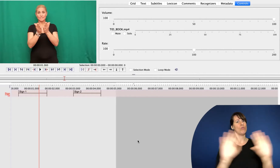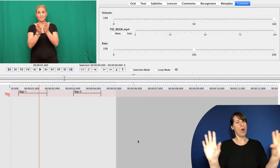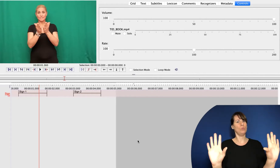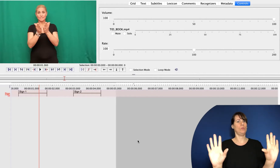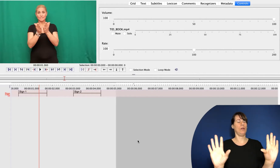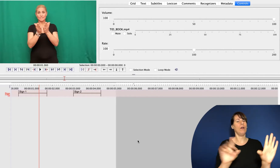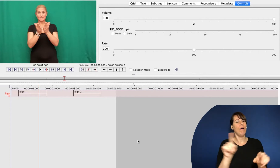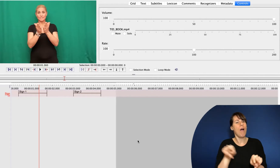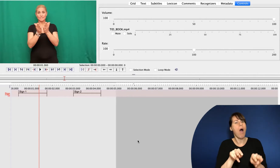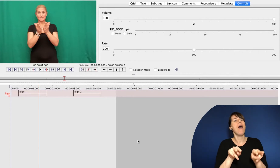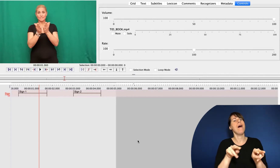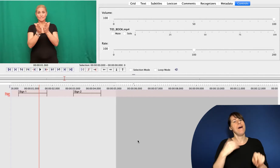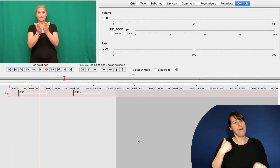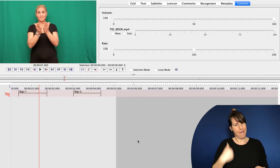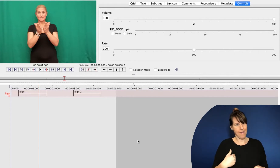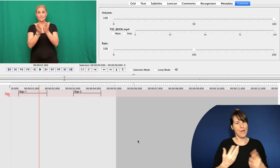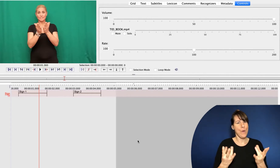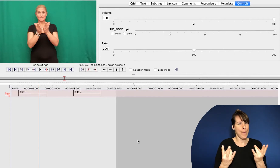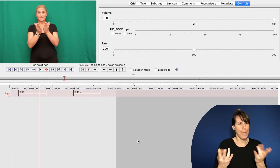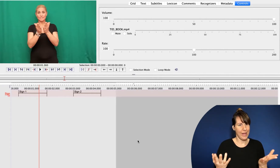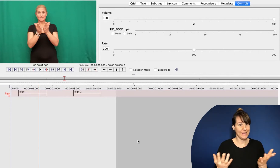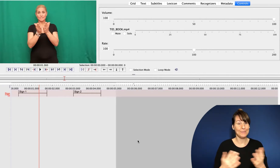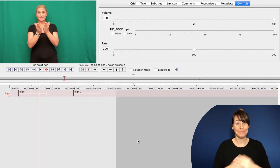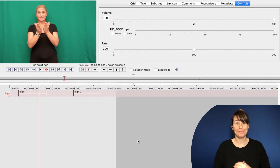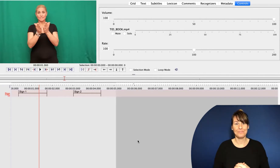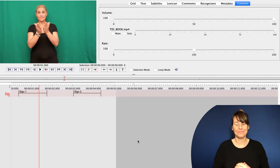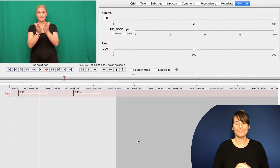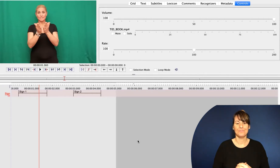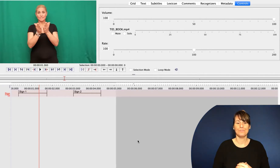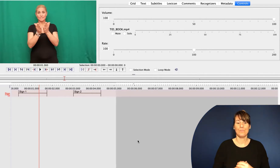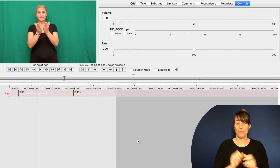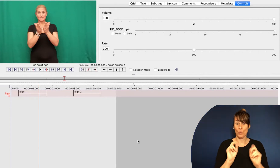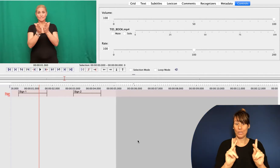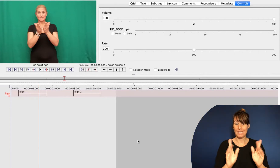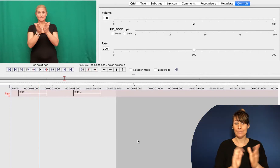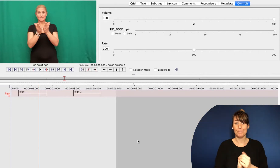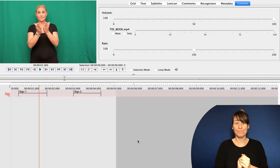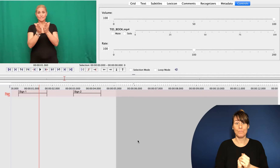But for the sake of clarity, I created two types right now.